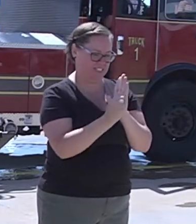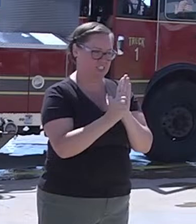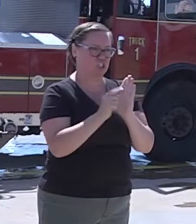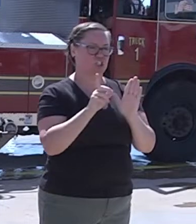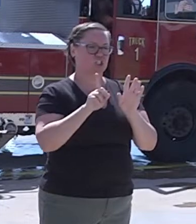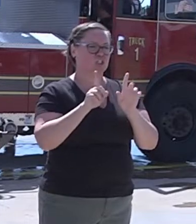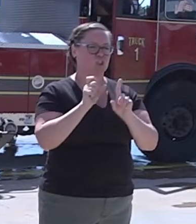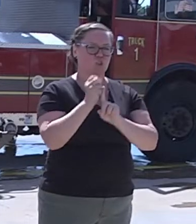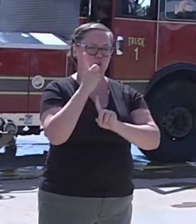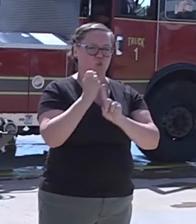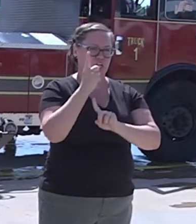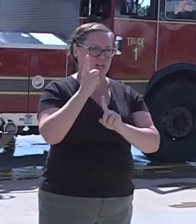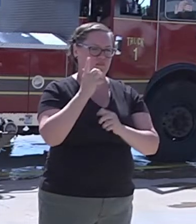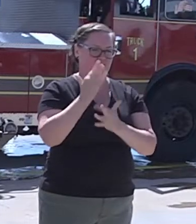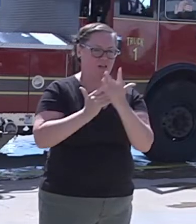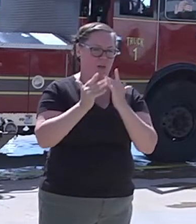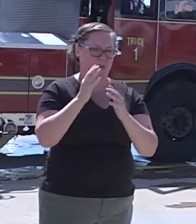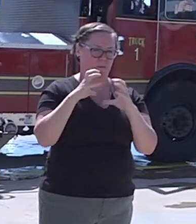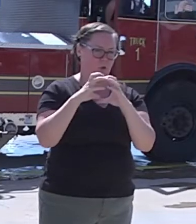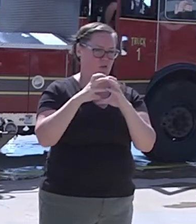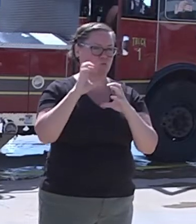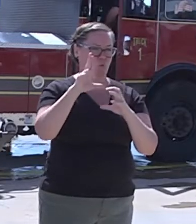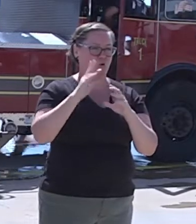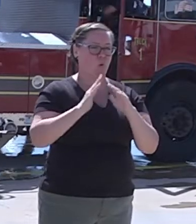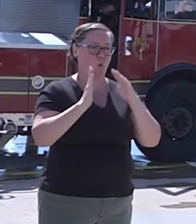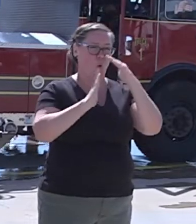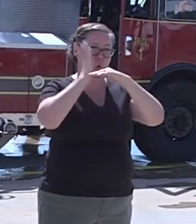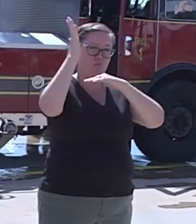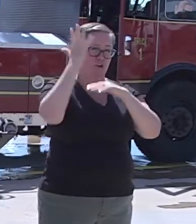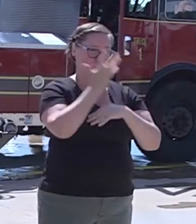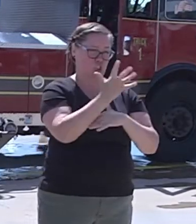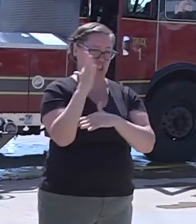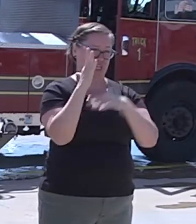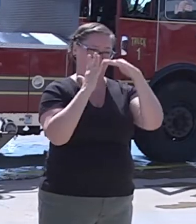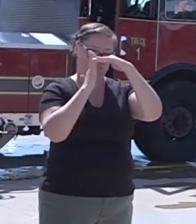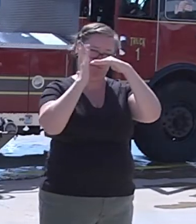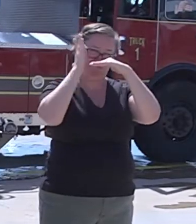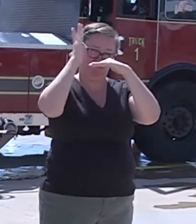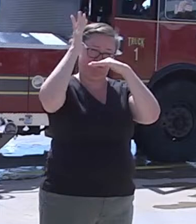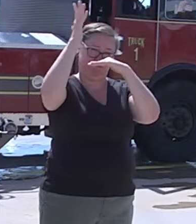and go above a tree line above your home those will be allowed again during the month during